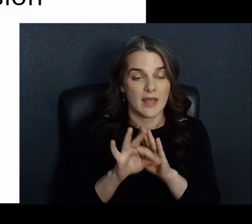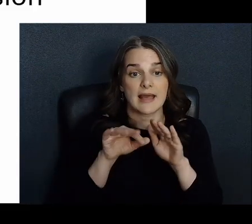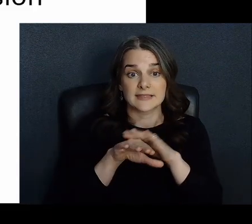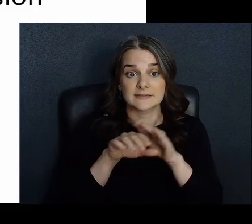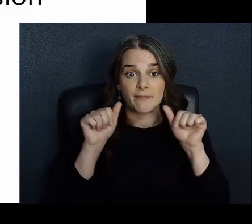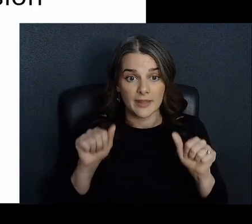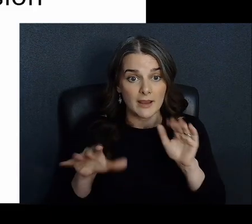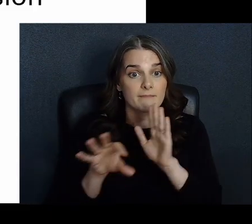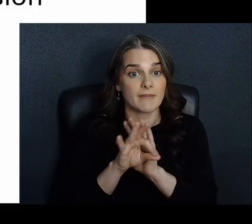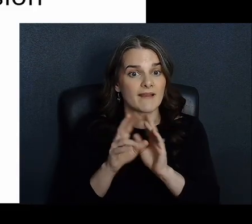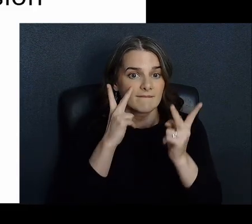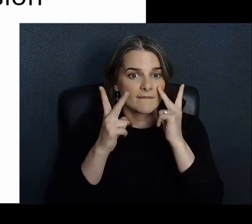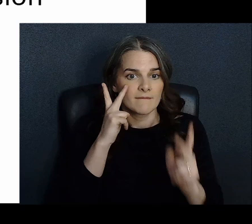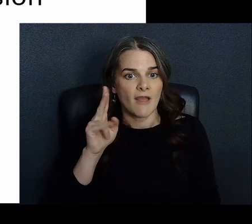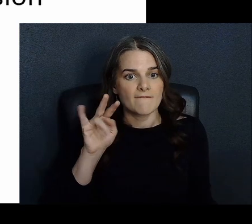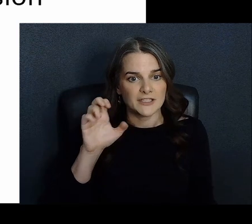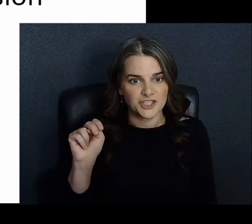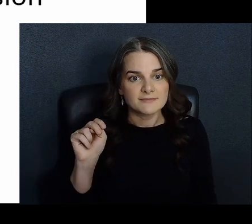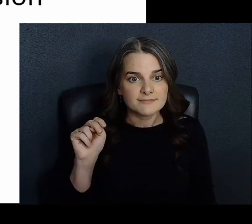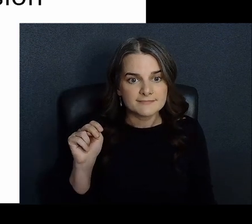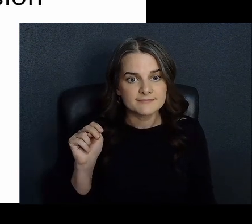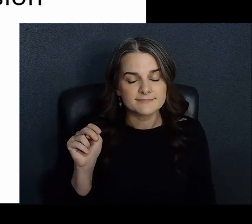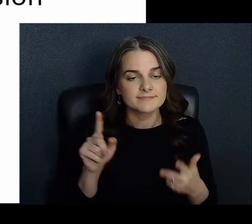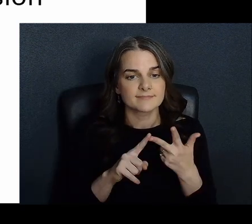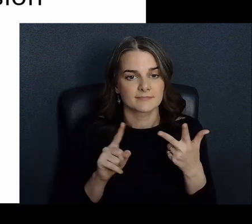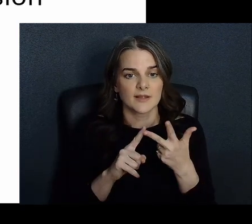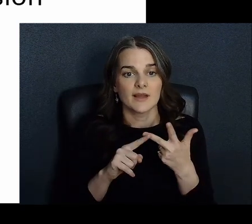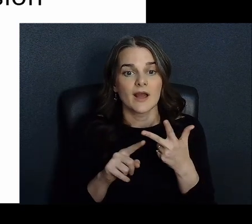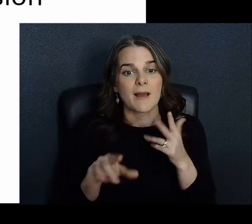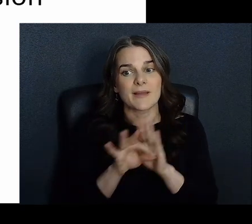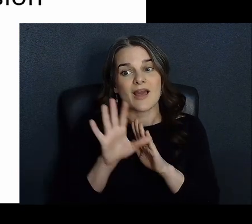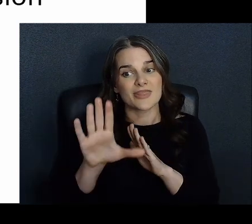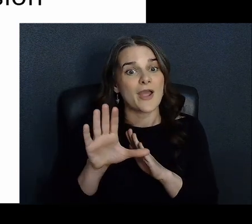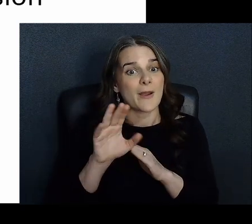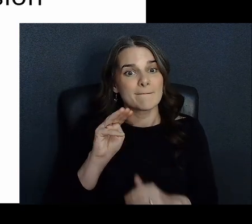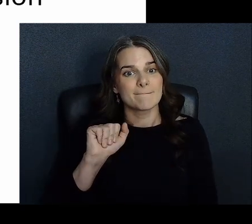That allows you to then choose what their magnifier is called Zoom.